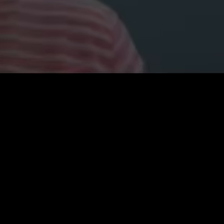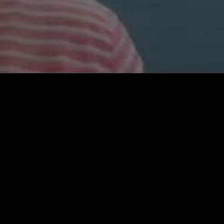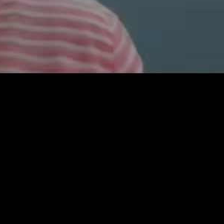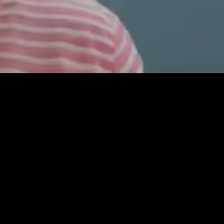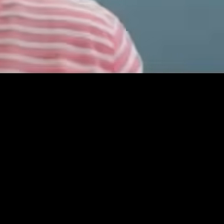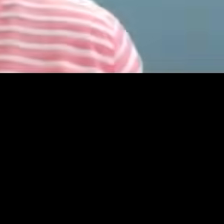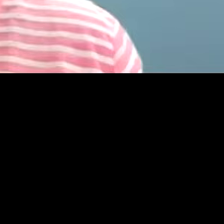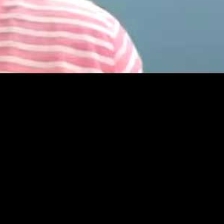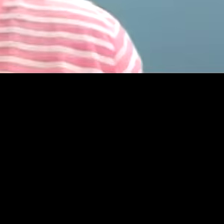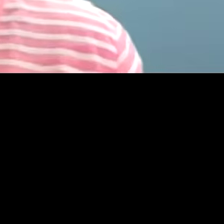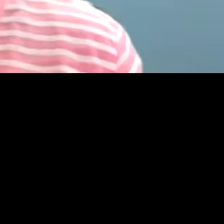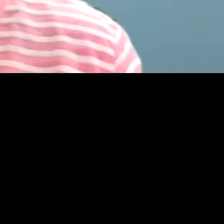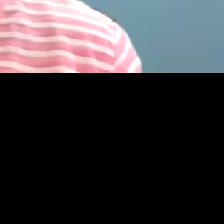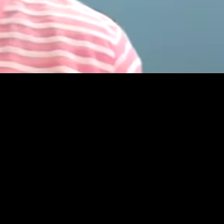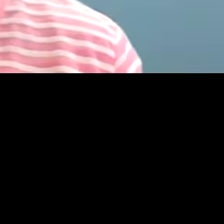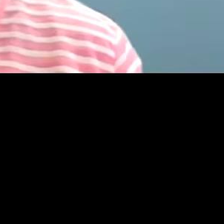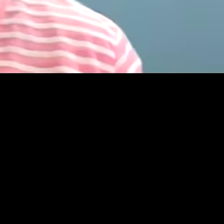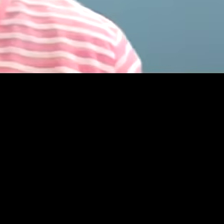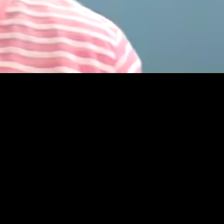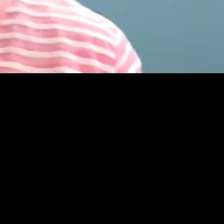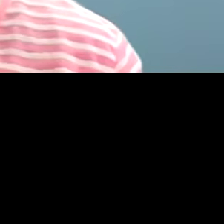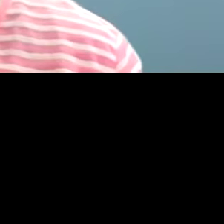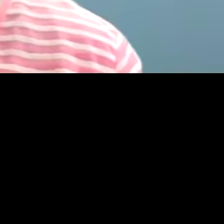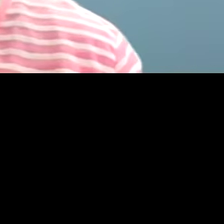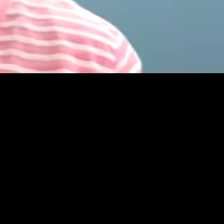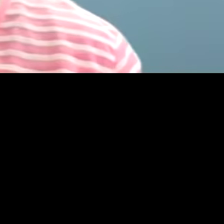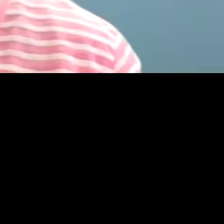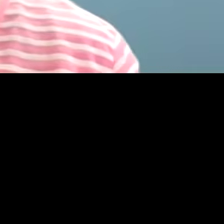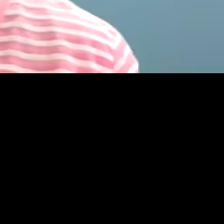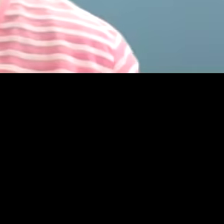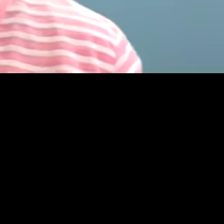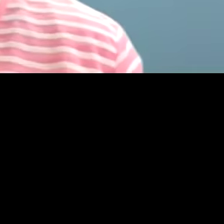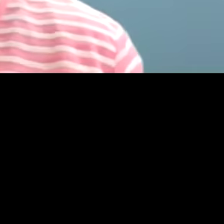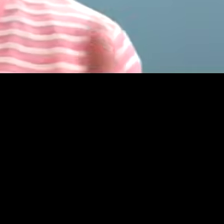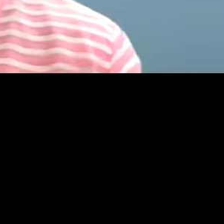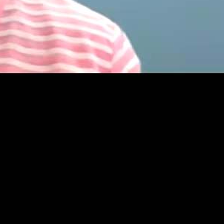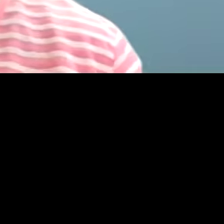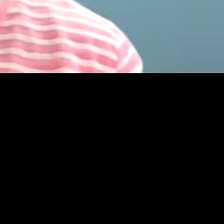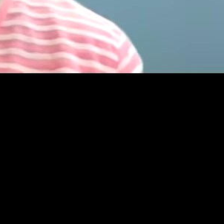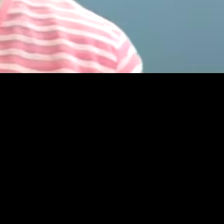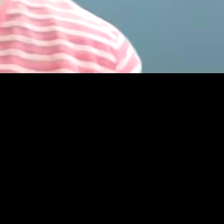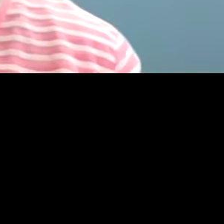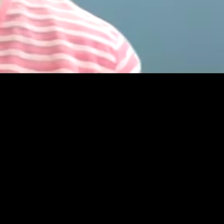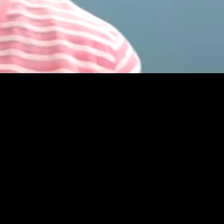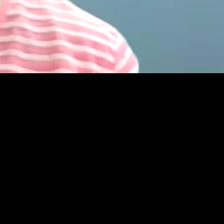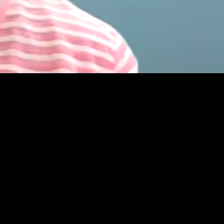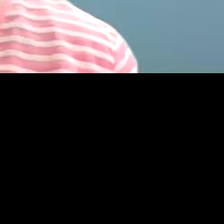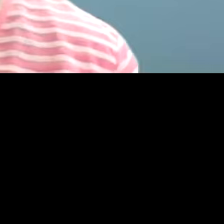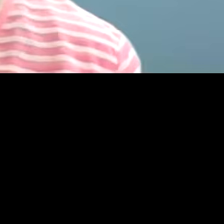All right, we're gonna go ahead and get started. And welcome, Jules, for joining us. Actually, I'm gonna turn this right over to Nicki.